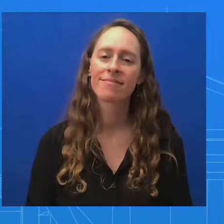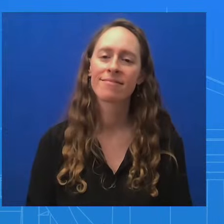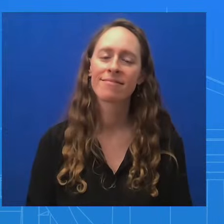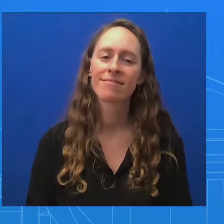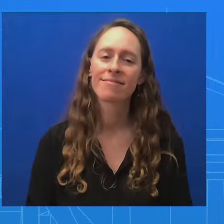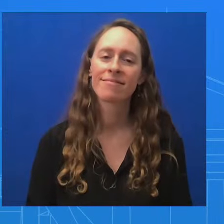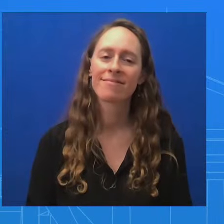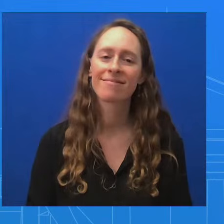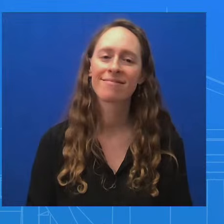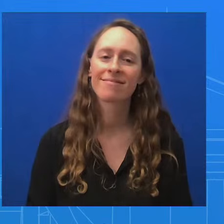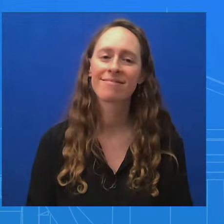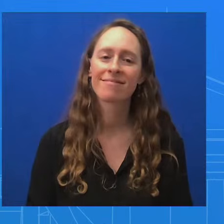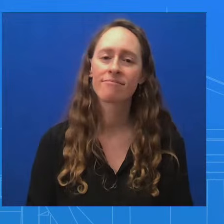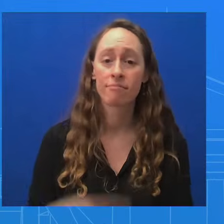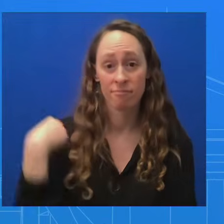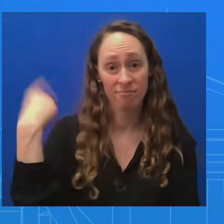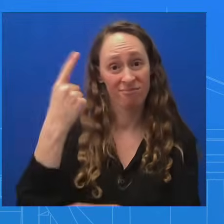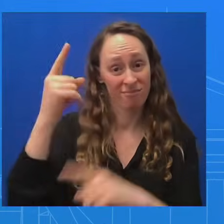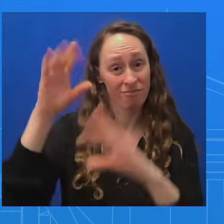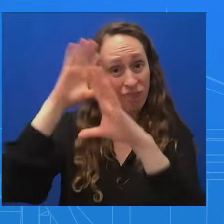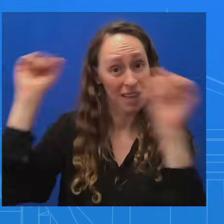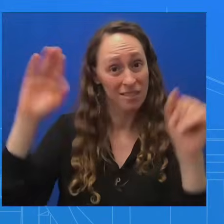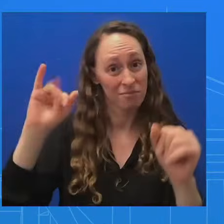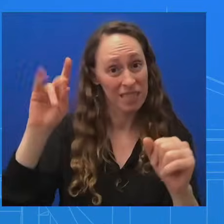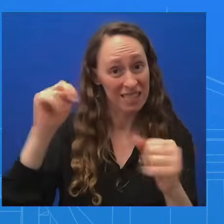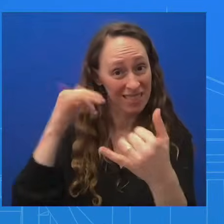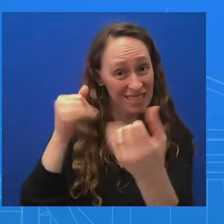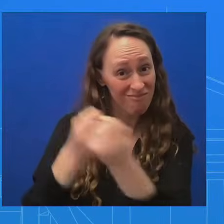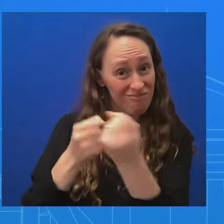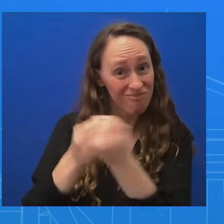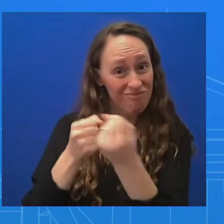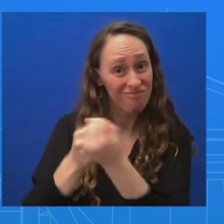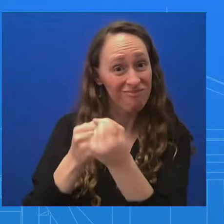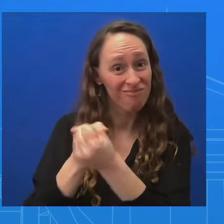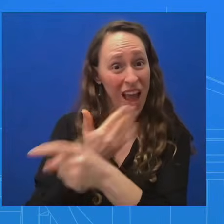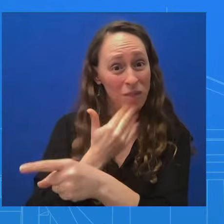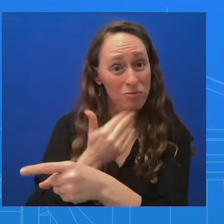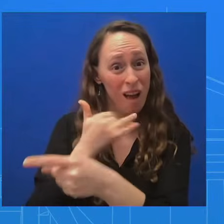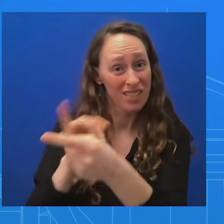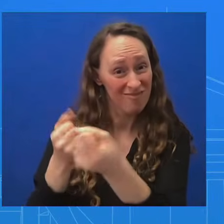Mr. Kirby: We believe that the approach that we're taking right now has had results. And we're going to continue that approach,